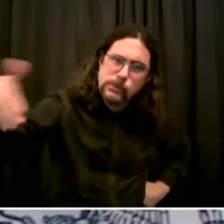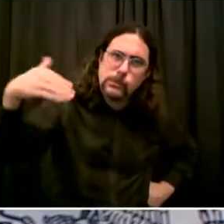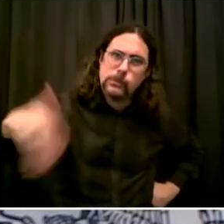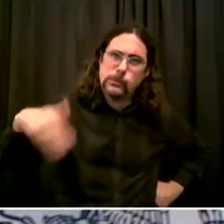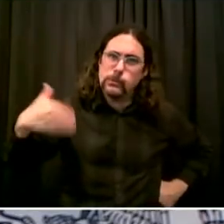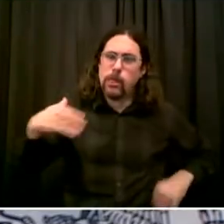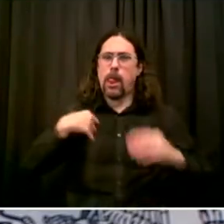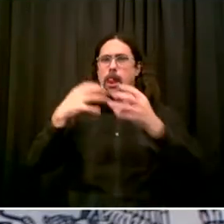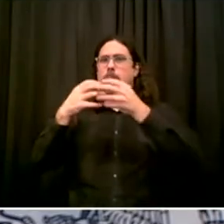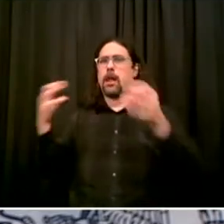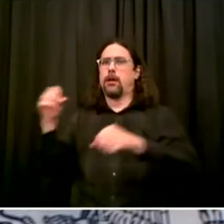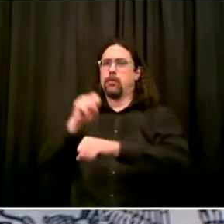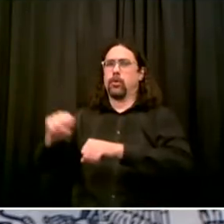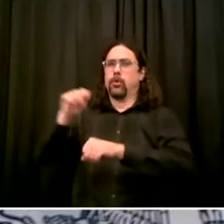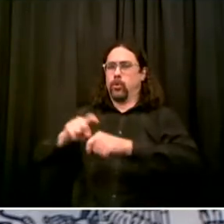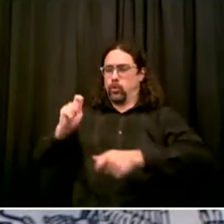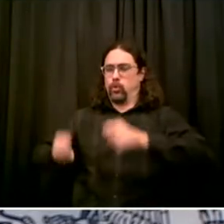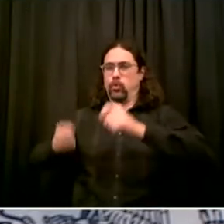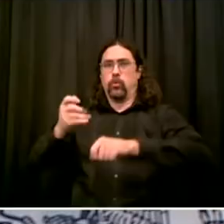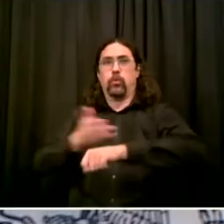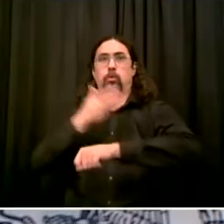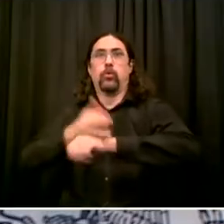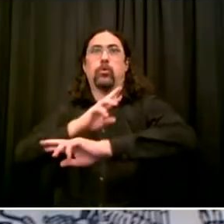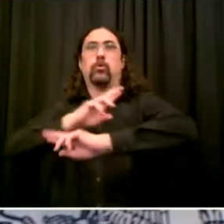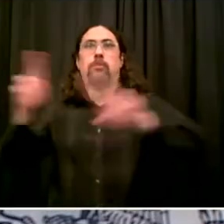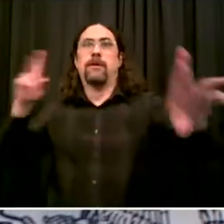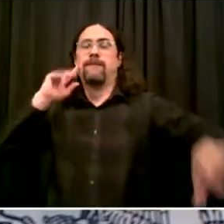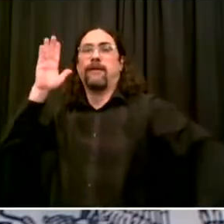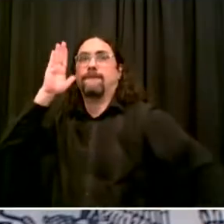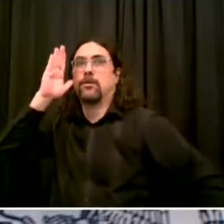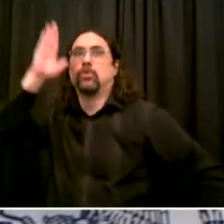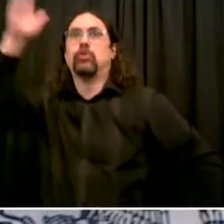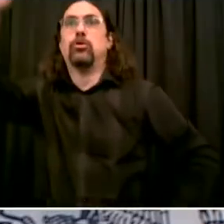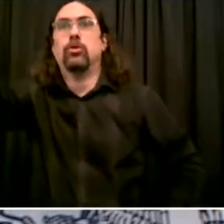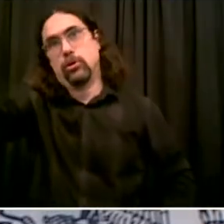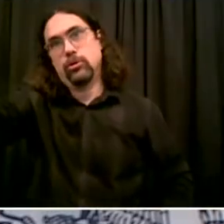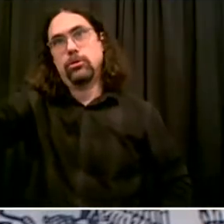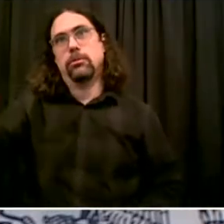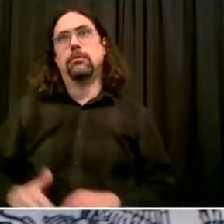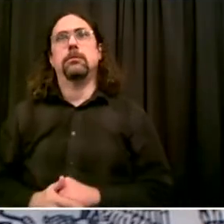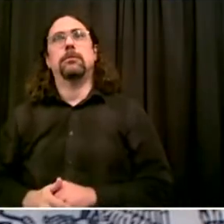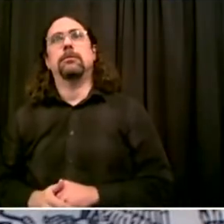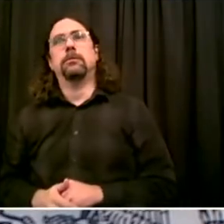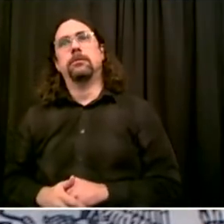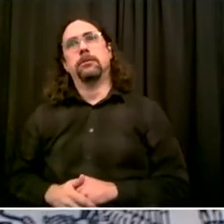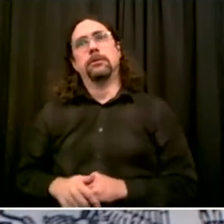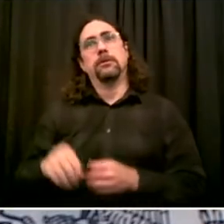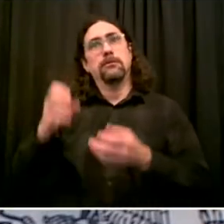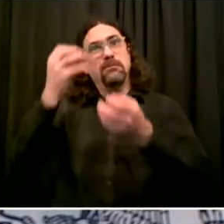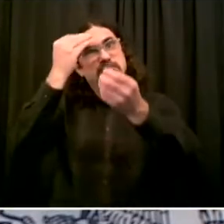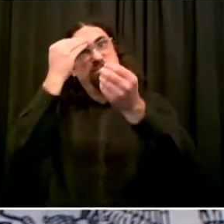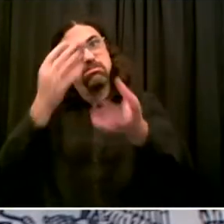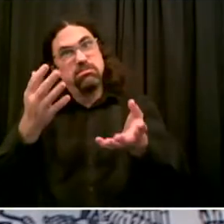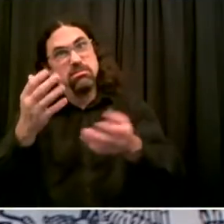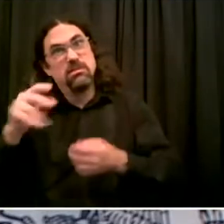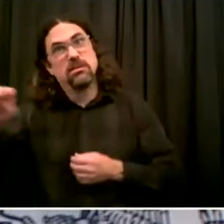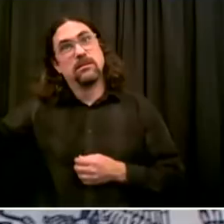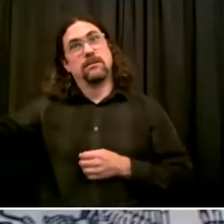FUELS WITH OUR INVESTMENT DOLLARS. WE PASSED LAWS